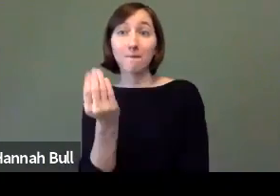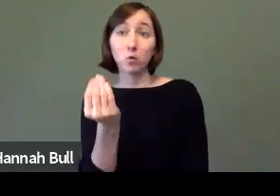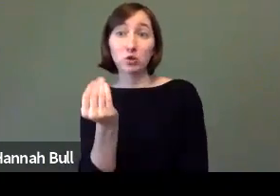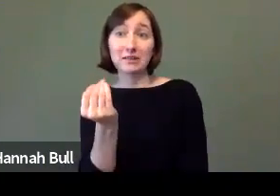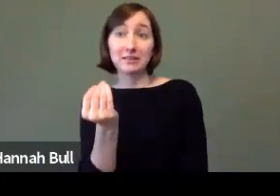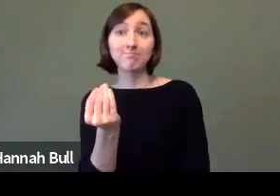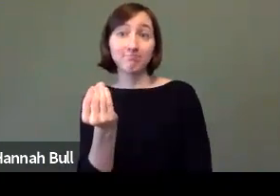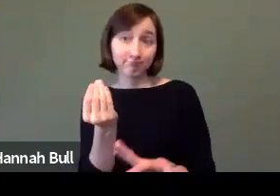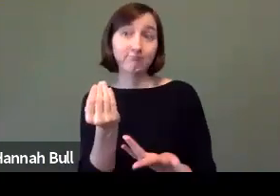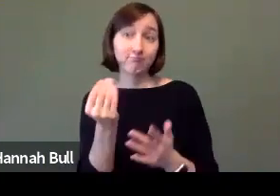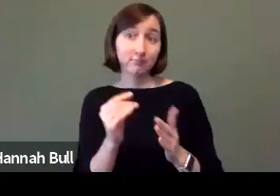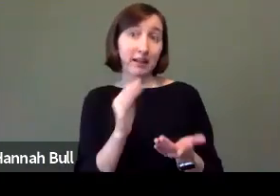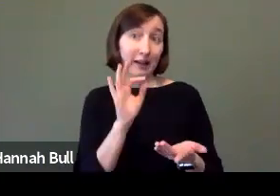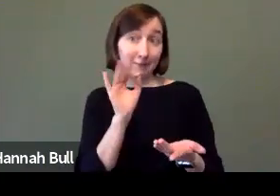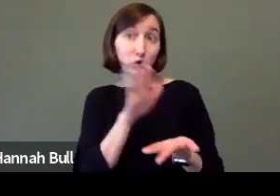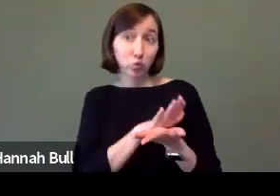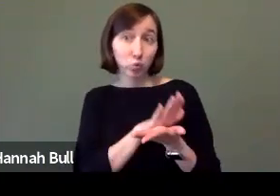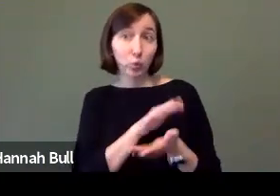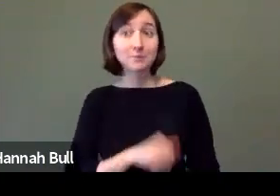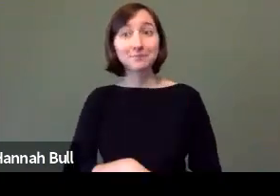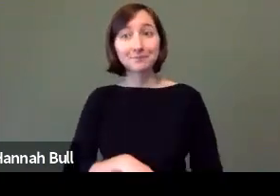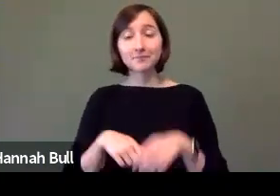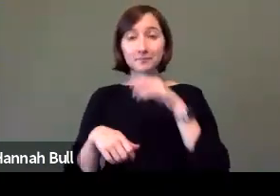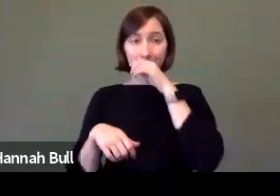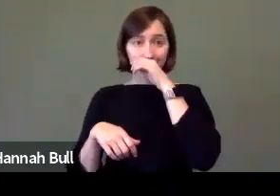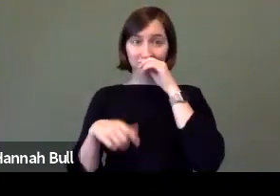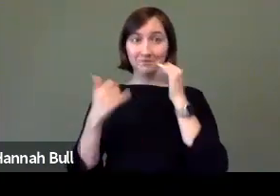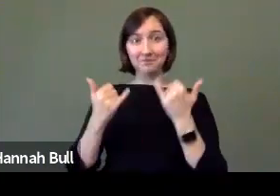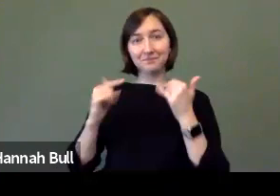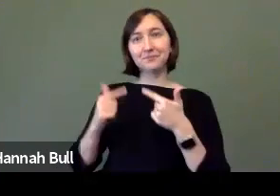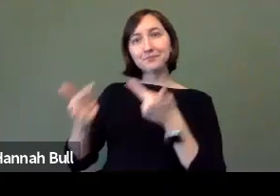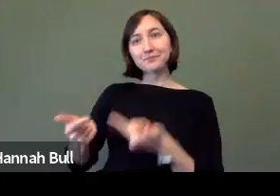I'll turn it to Susanna to talk about UCEDDs.